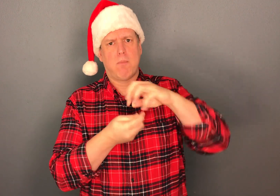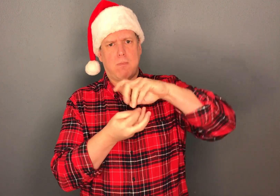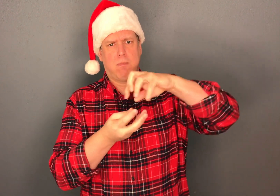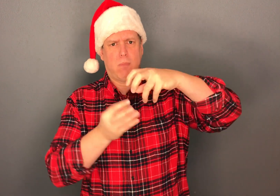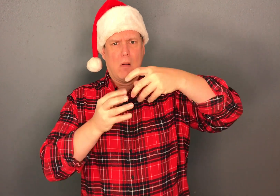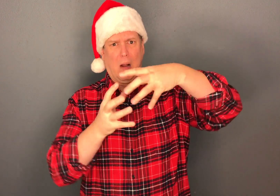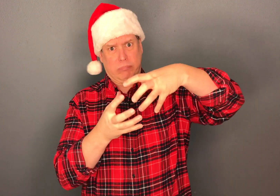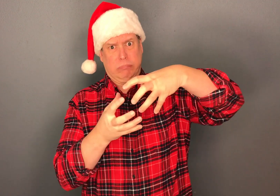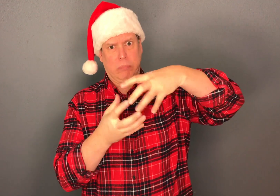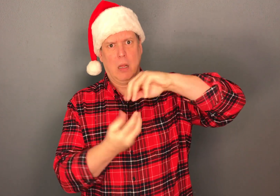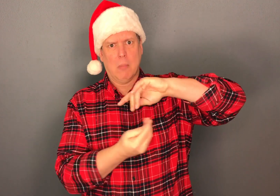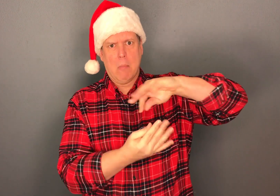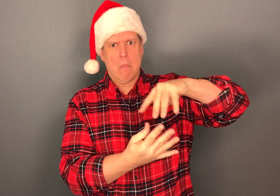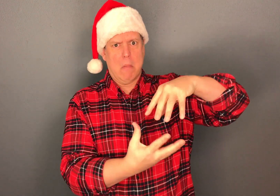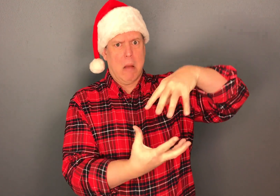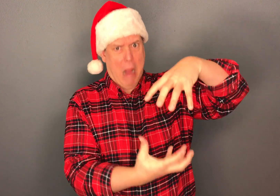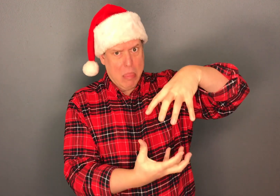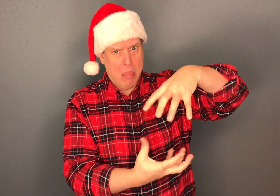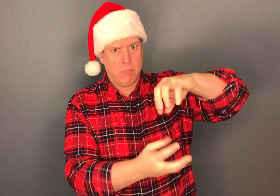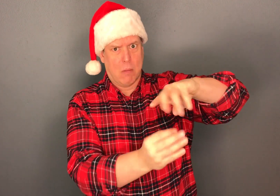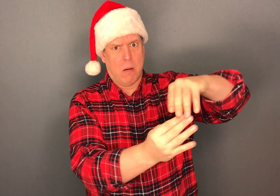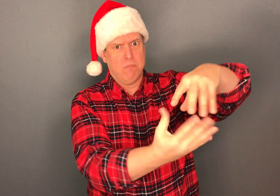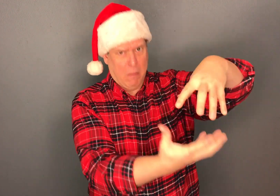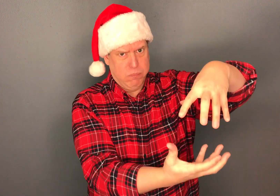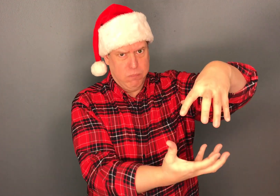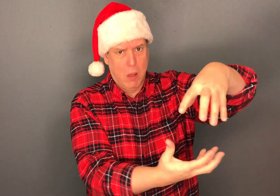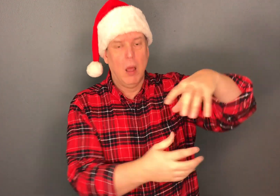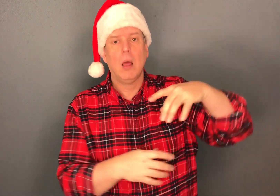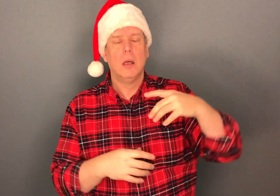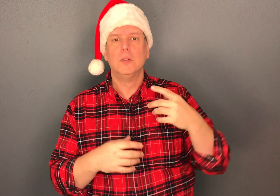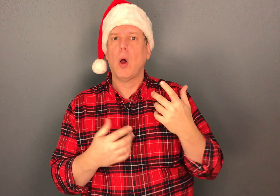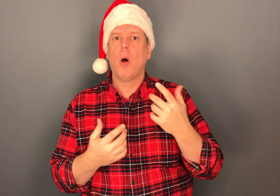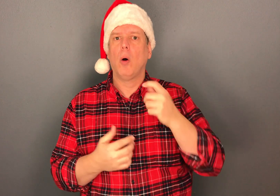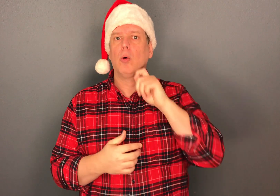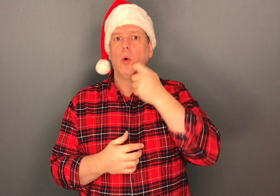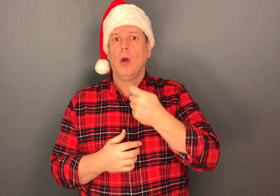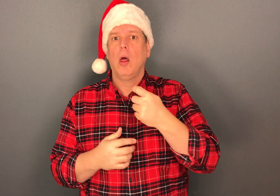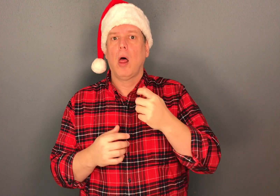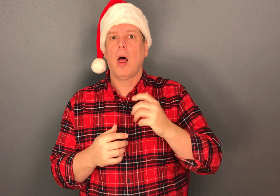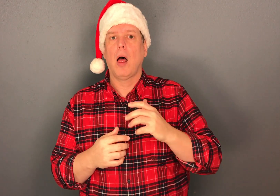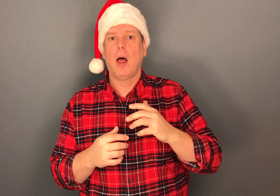reality there's more manipulation within the meaning of each word so it's just as